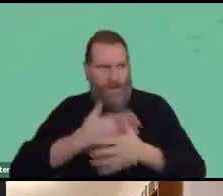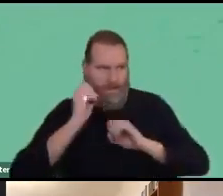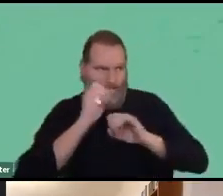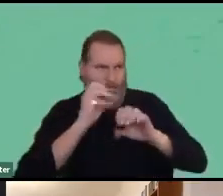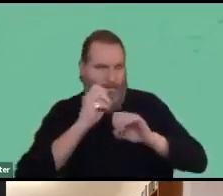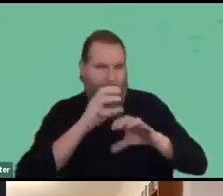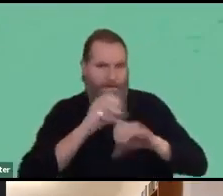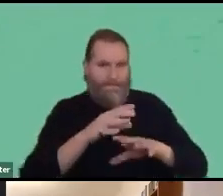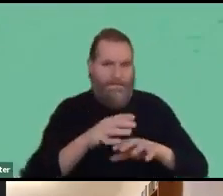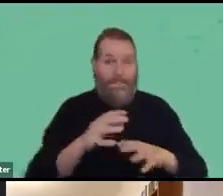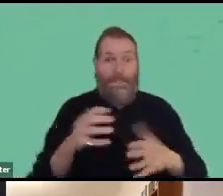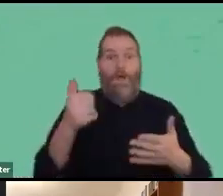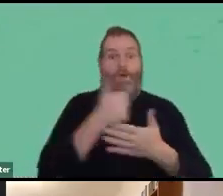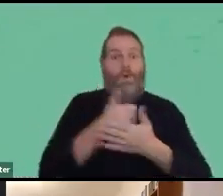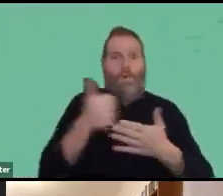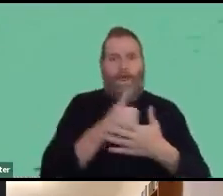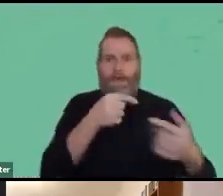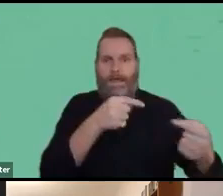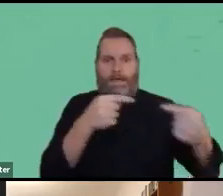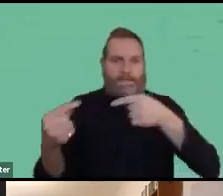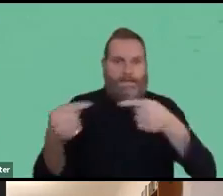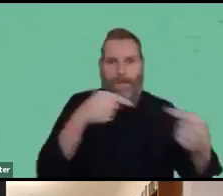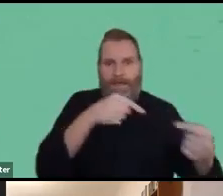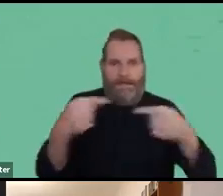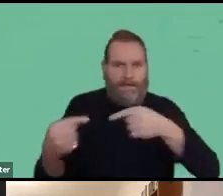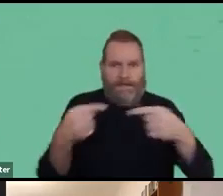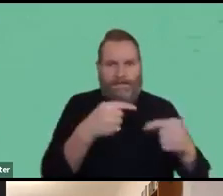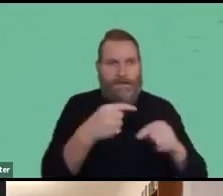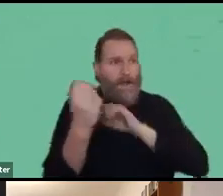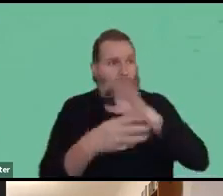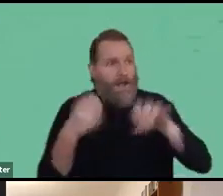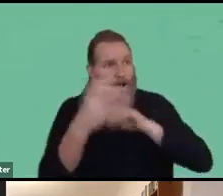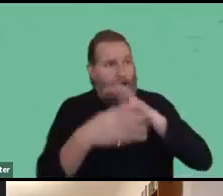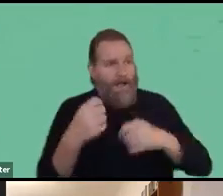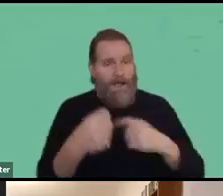discussion well this was pretty one-sided of us putting our cases and then just listening to the